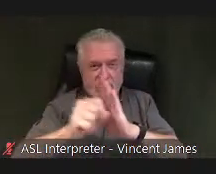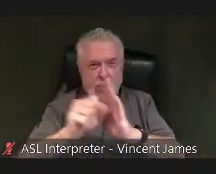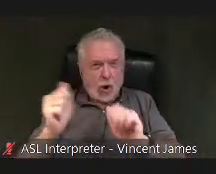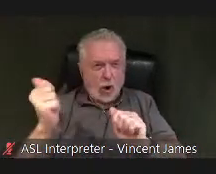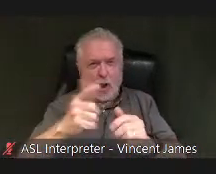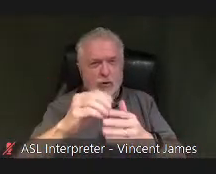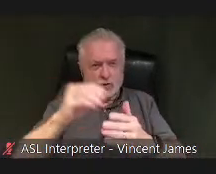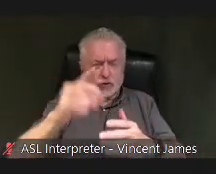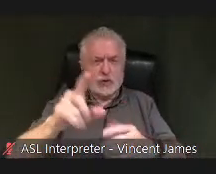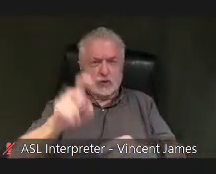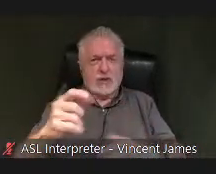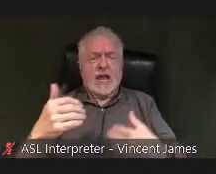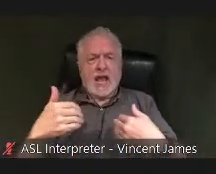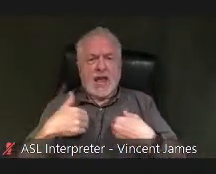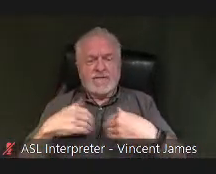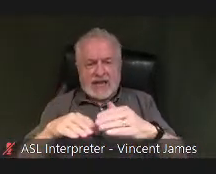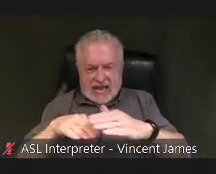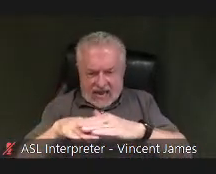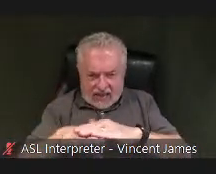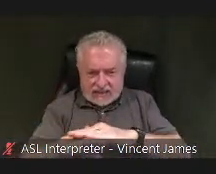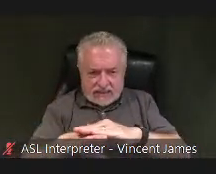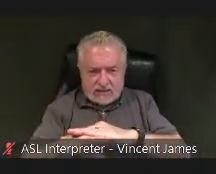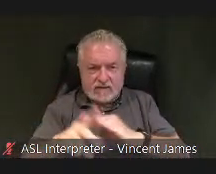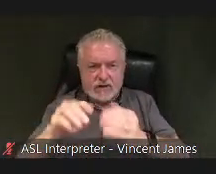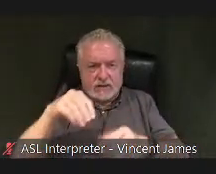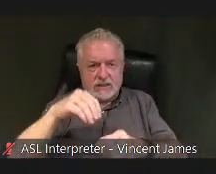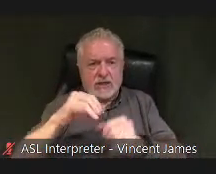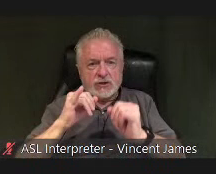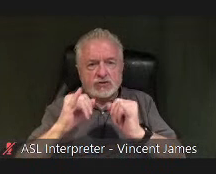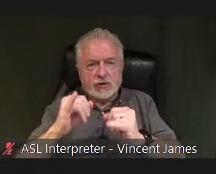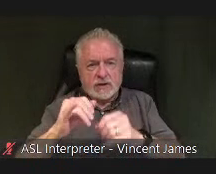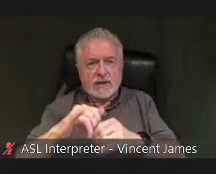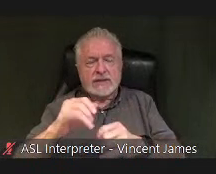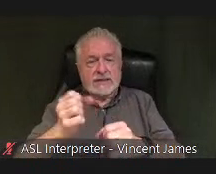students should have access for instruction that is safe,